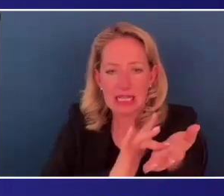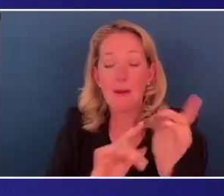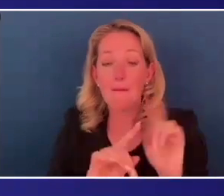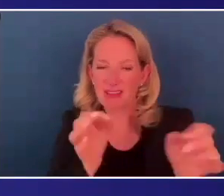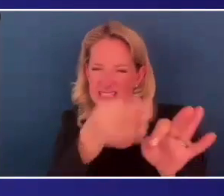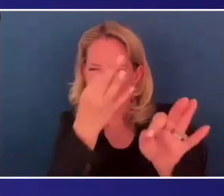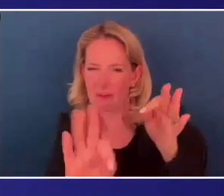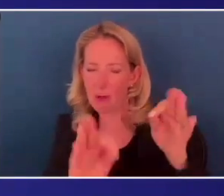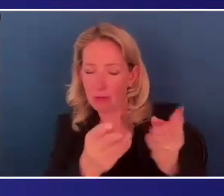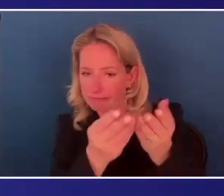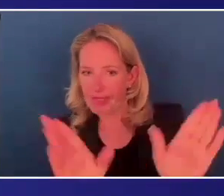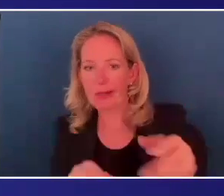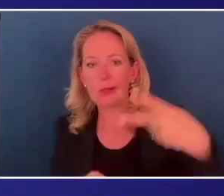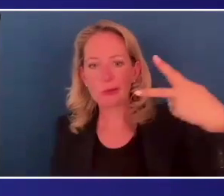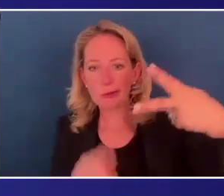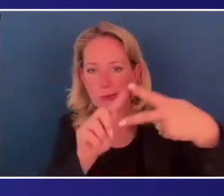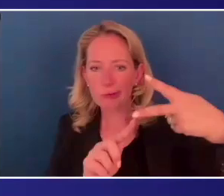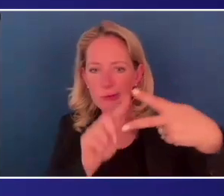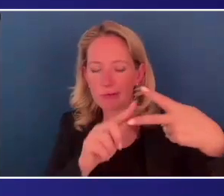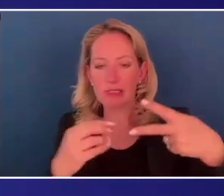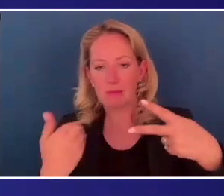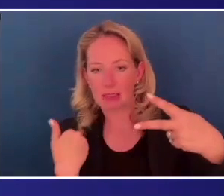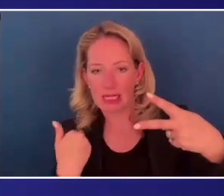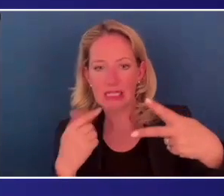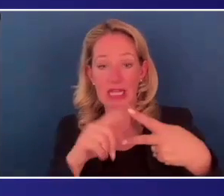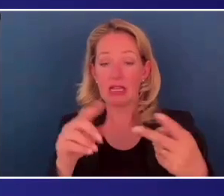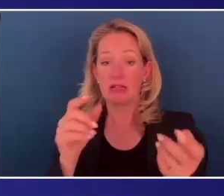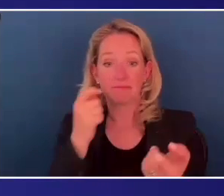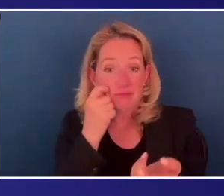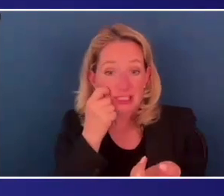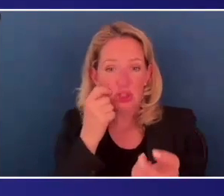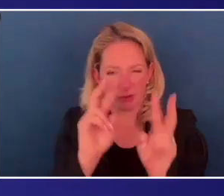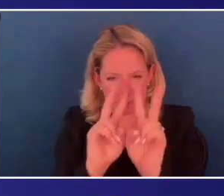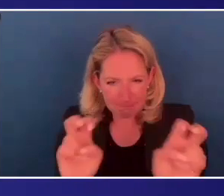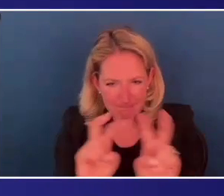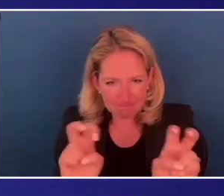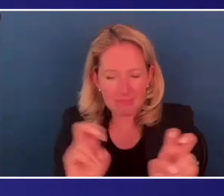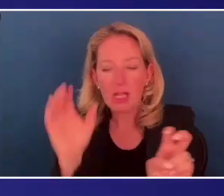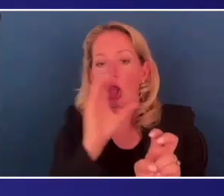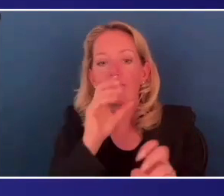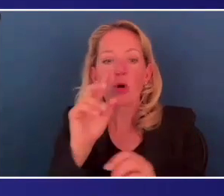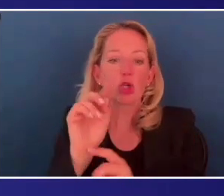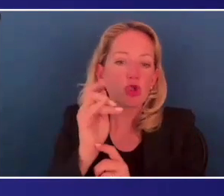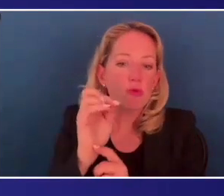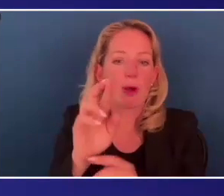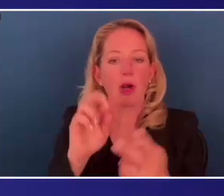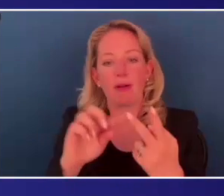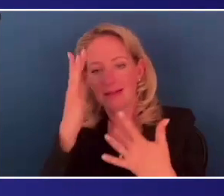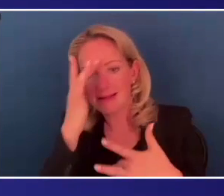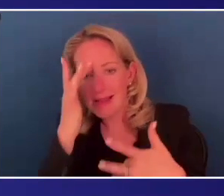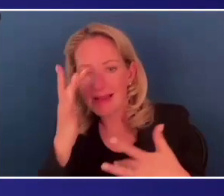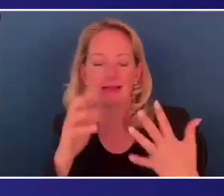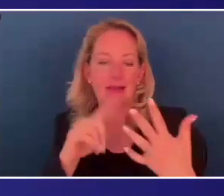One is to dissect tissue to look for things like tumors and diseases, how well patients responded to treatments.